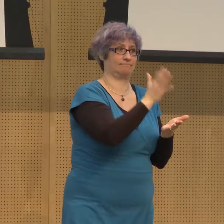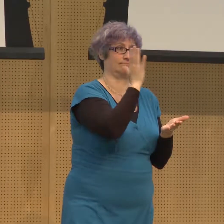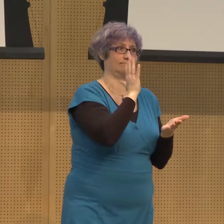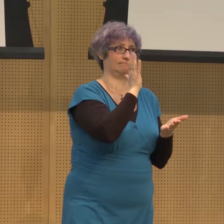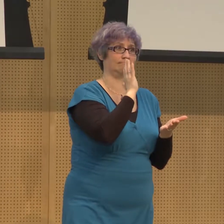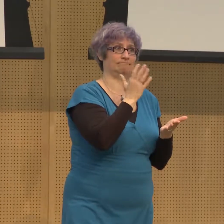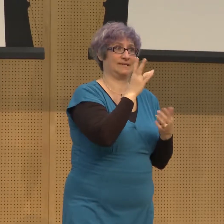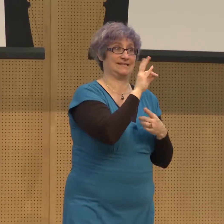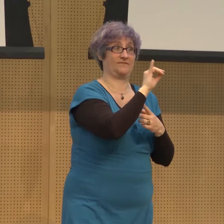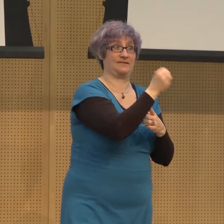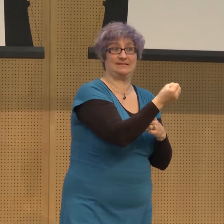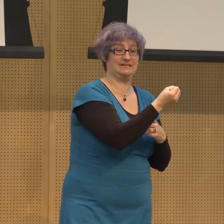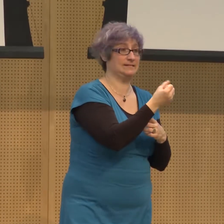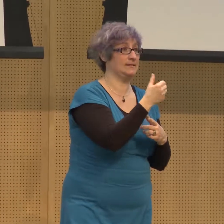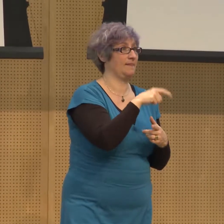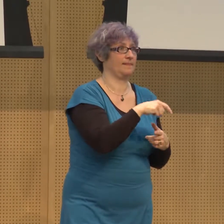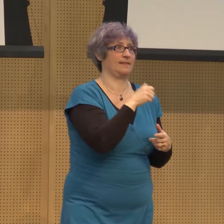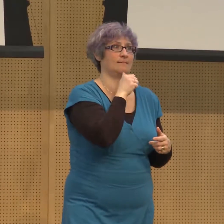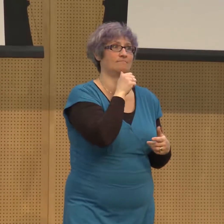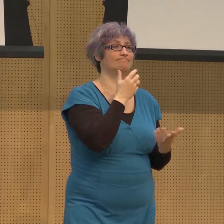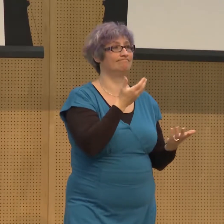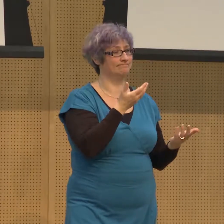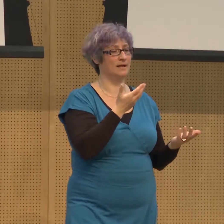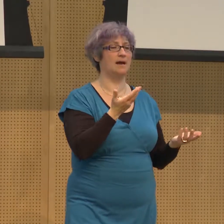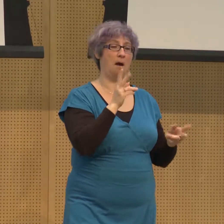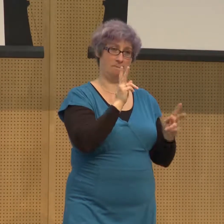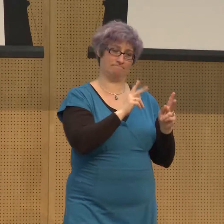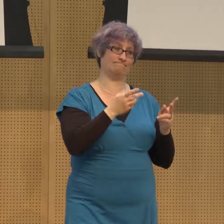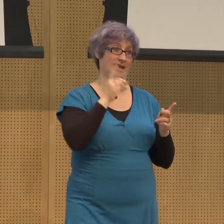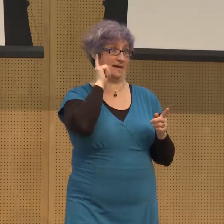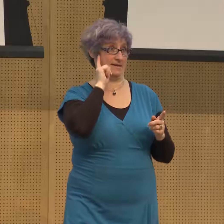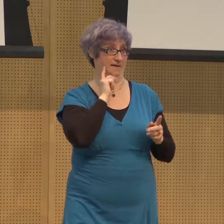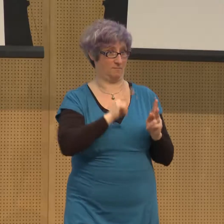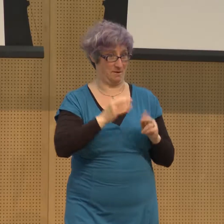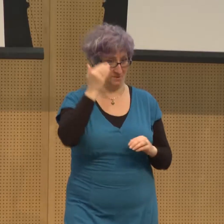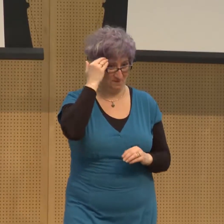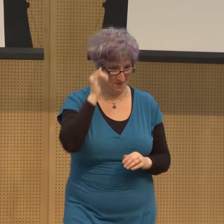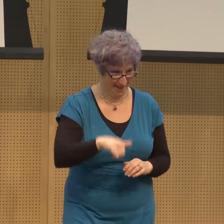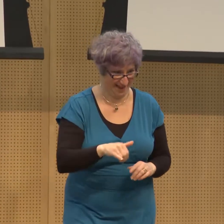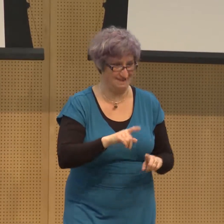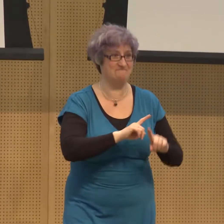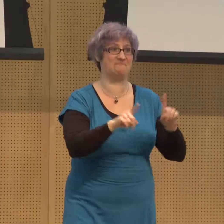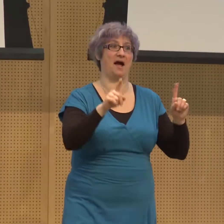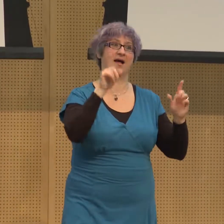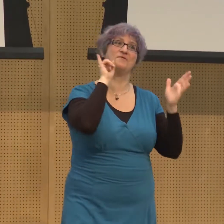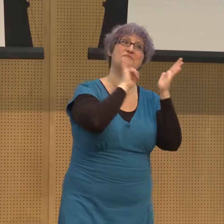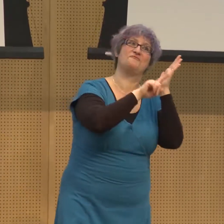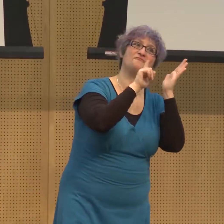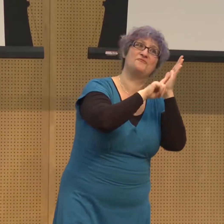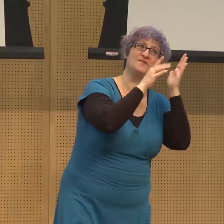So they collected the data back in the Seventies, and deaf people knew that,